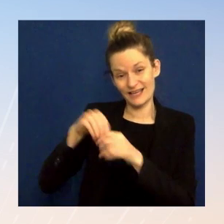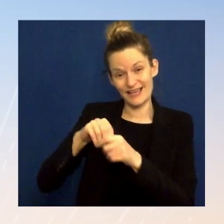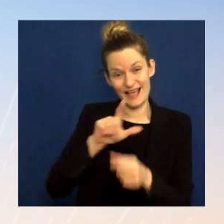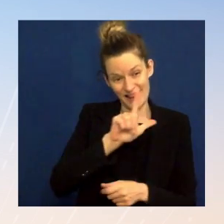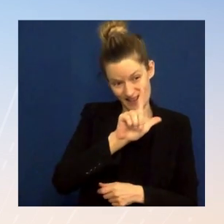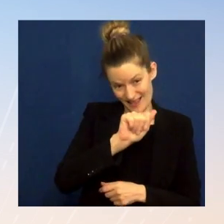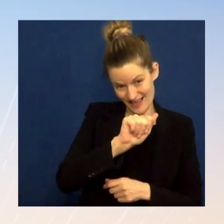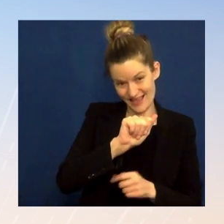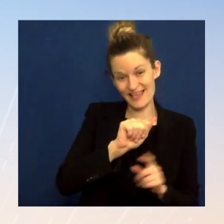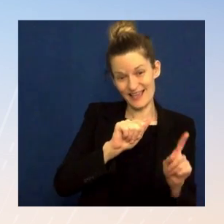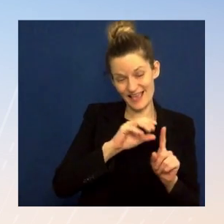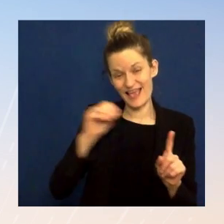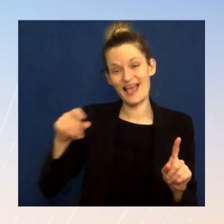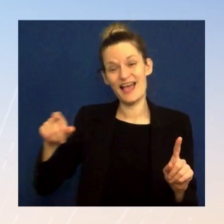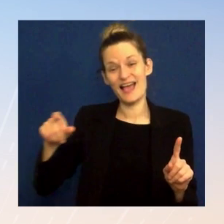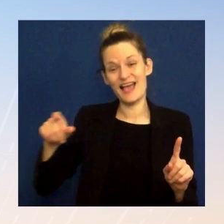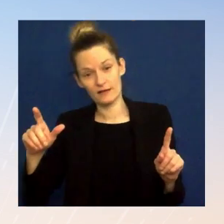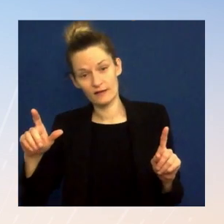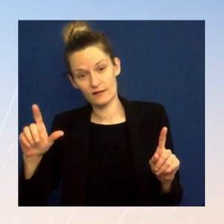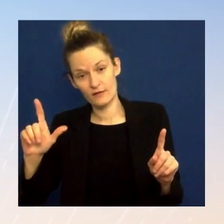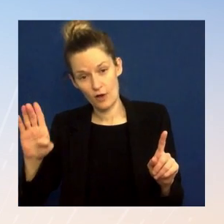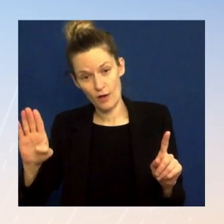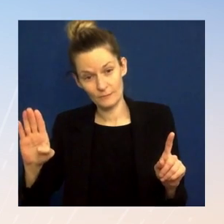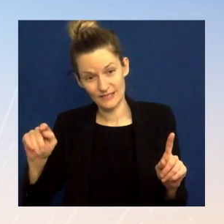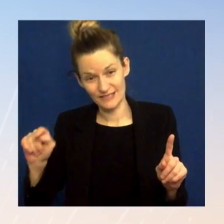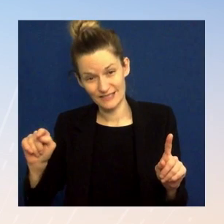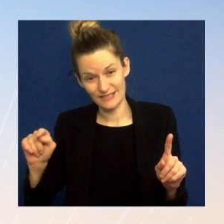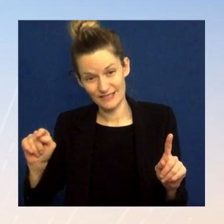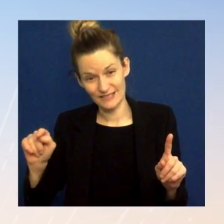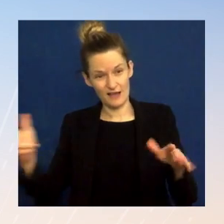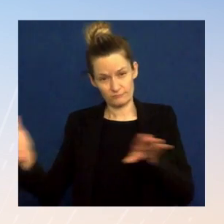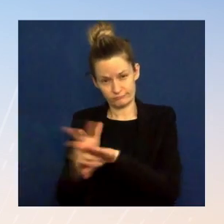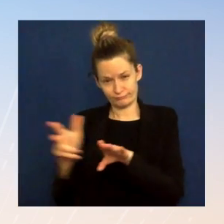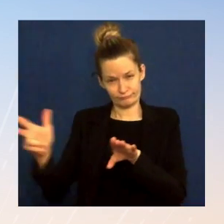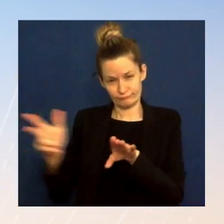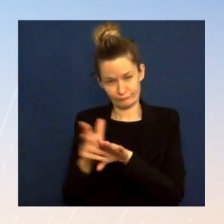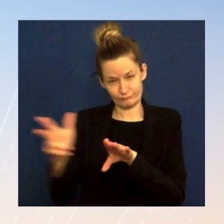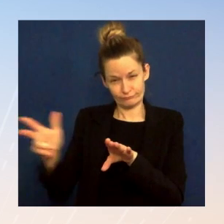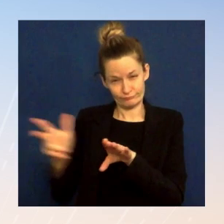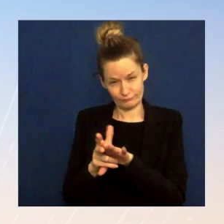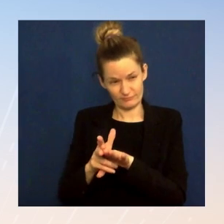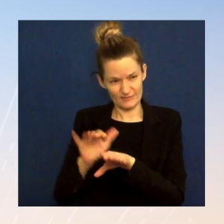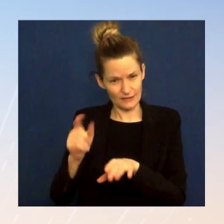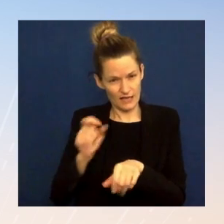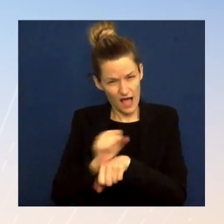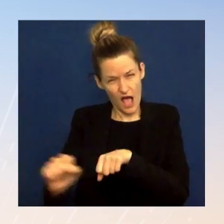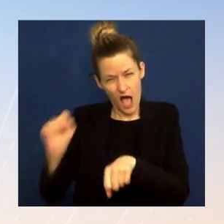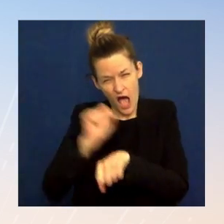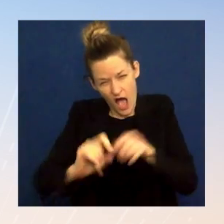are moving an unprecedented amount of cargo this year. So, one of the challenges -- and we've talked about this a little bit,